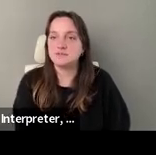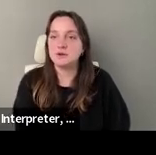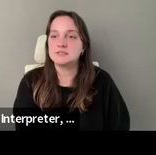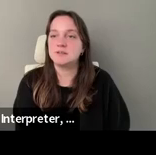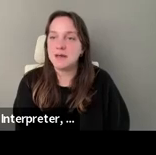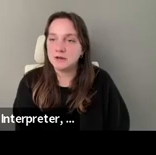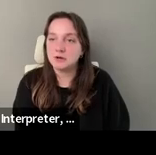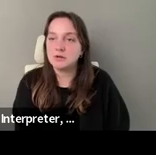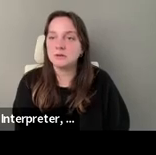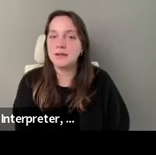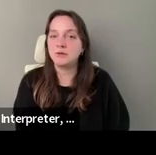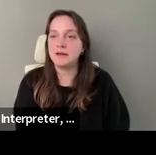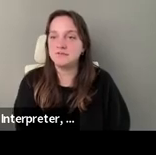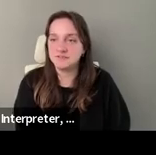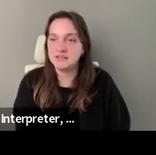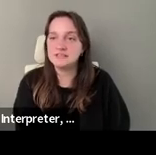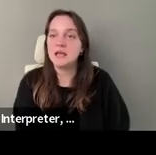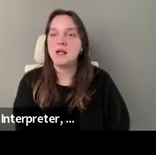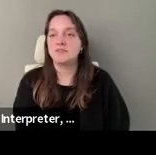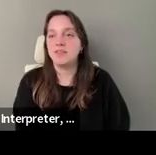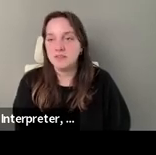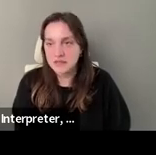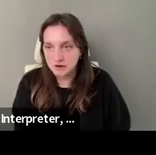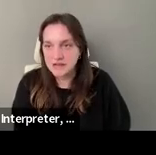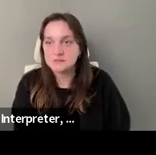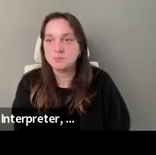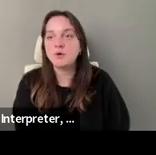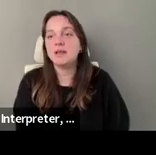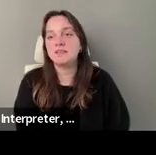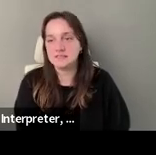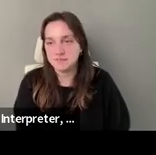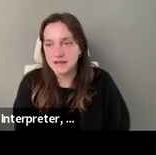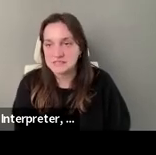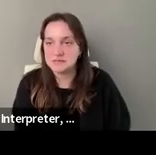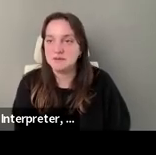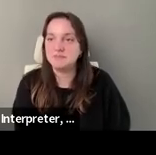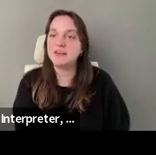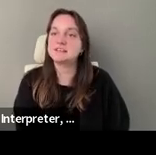label of deafness, that hearing is broken, that something has to be fixed, and they tend to focus